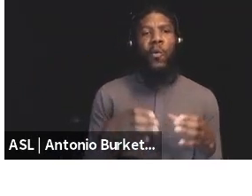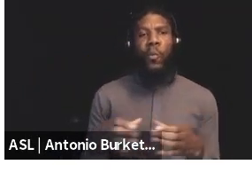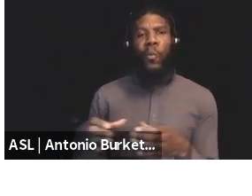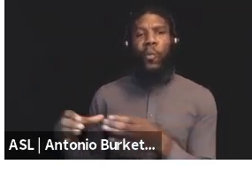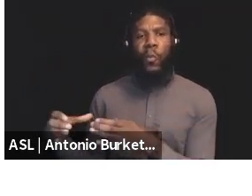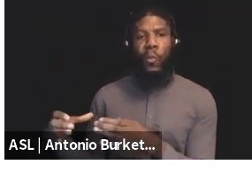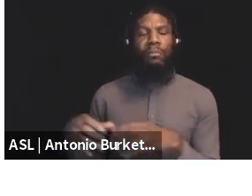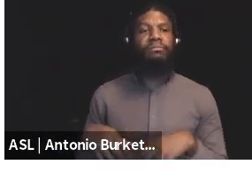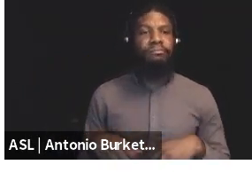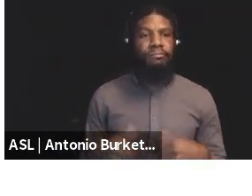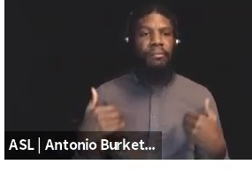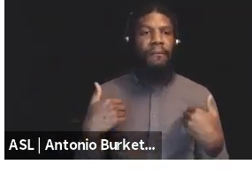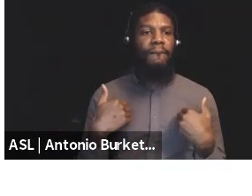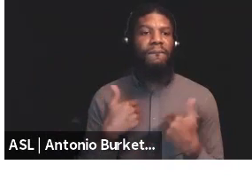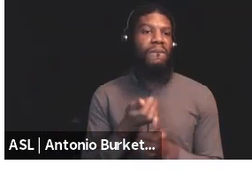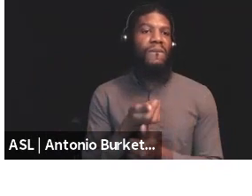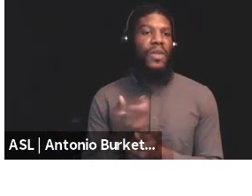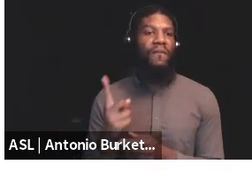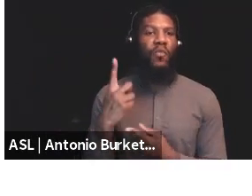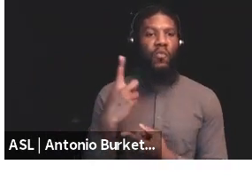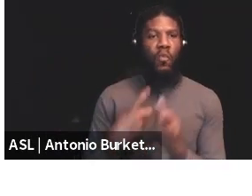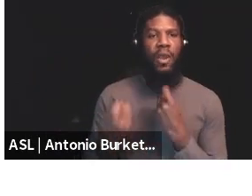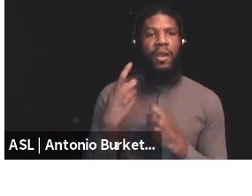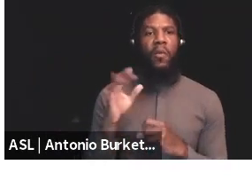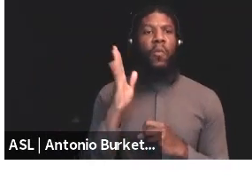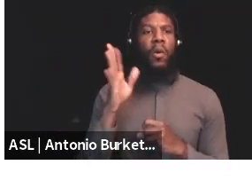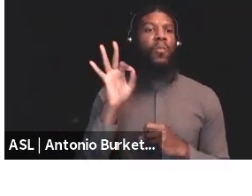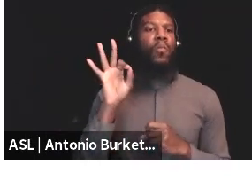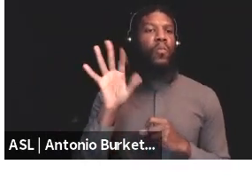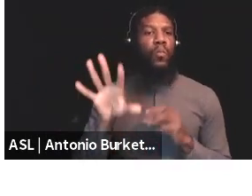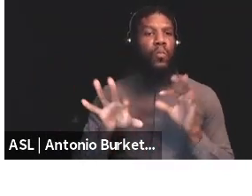questions for us to kind of consider you can certainly move beyond these questions,